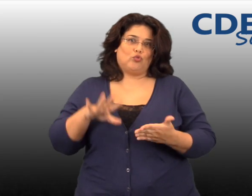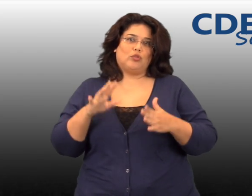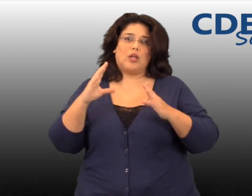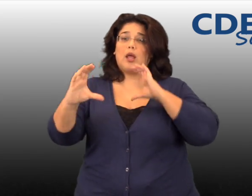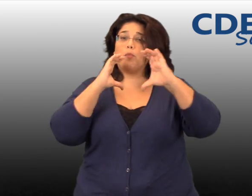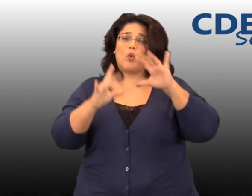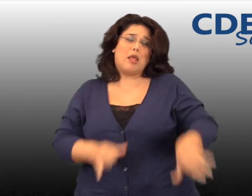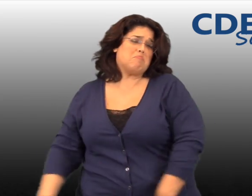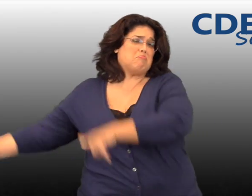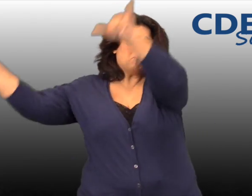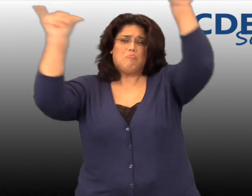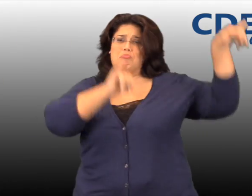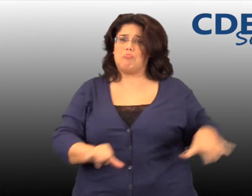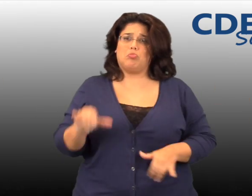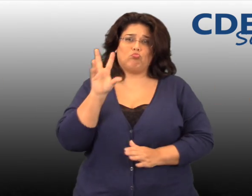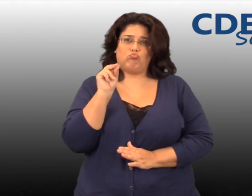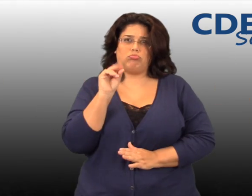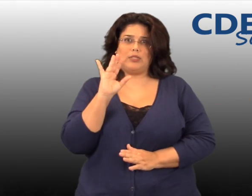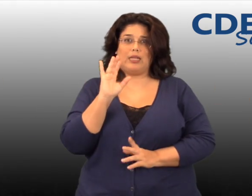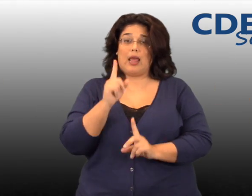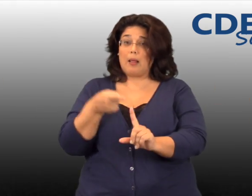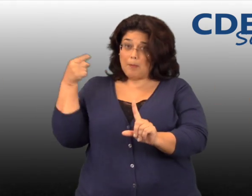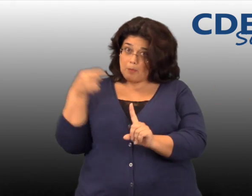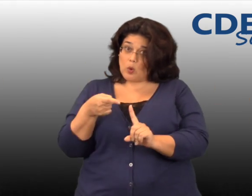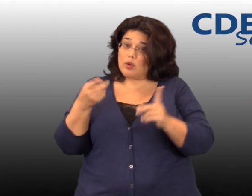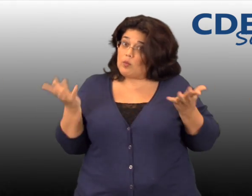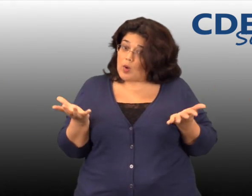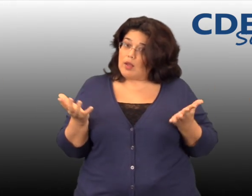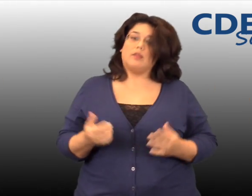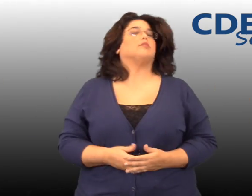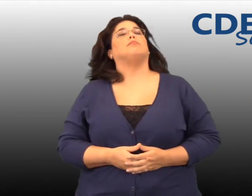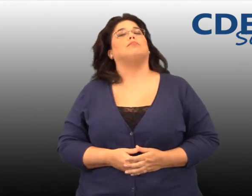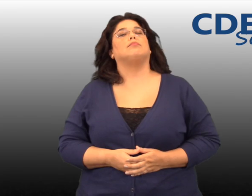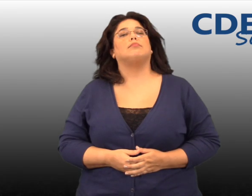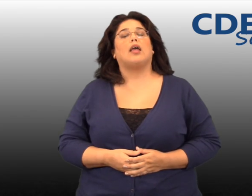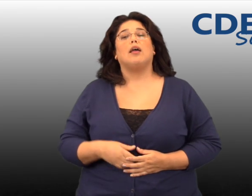Now, not all Deaf and Hard of Hearing children communicate in the same way. The point is